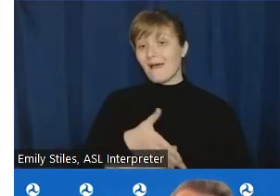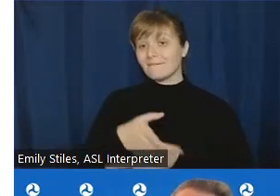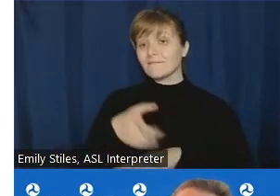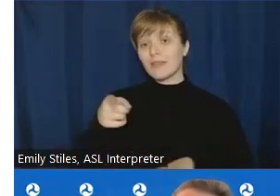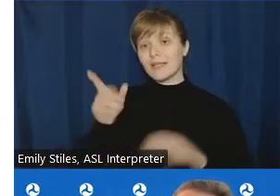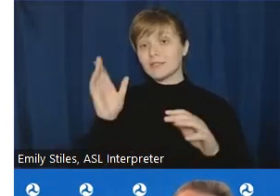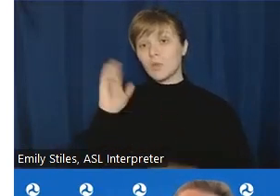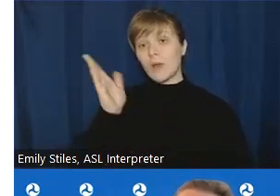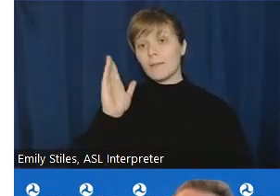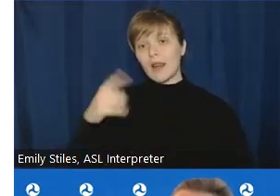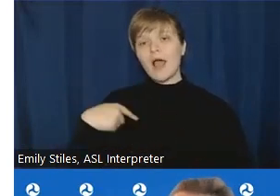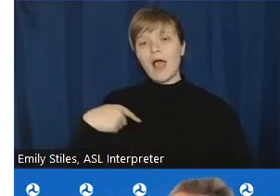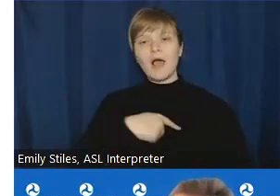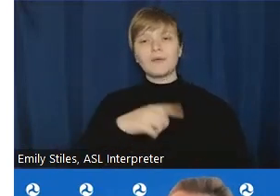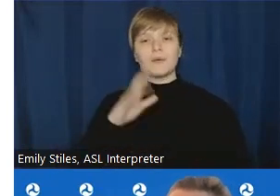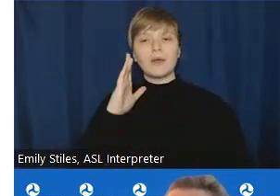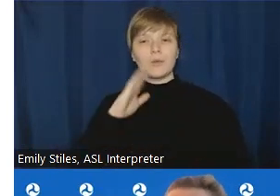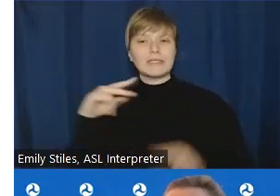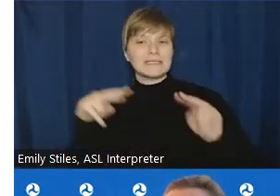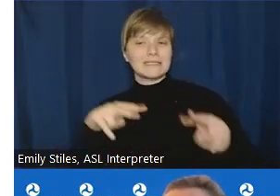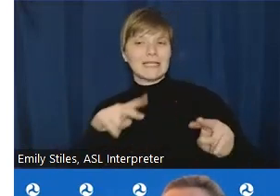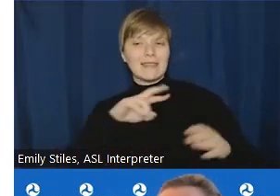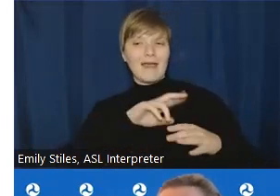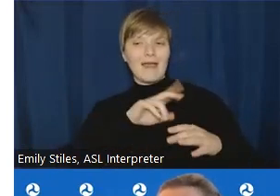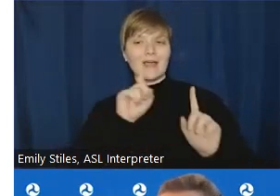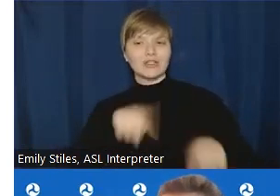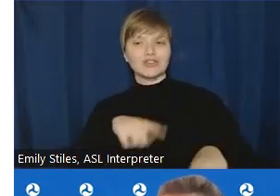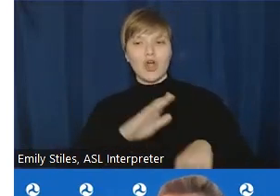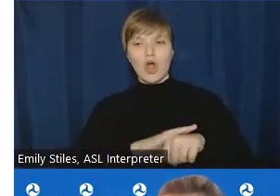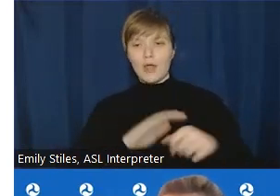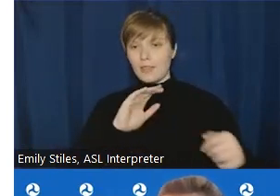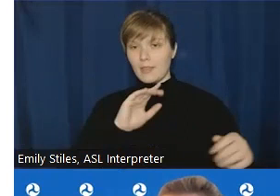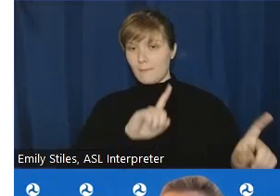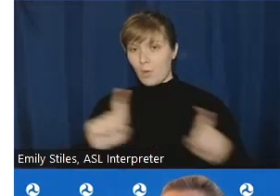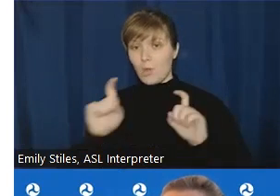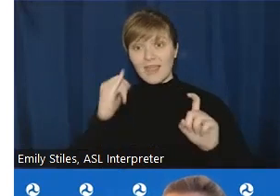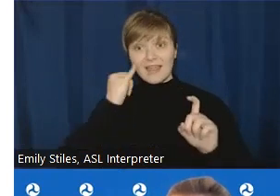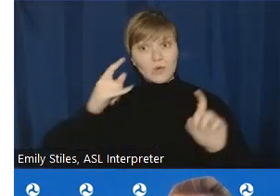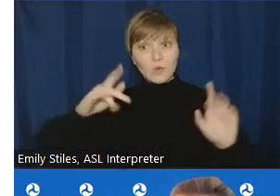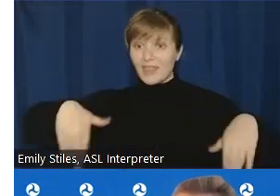answered in the poll that you’re not yet partnering with transportation—there will